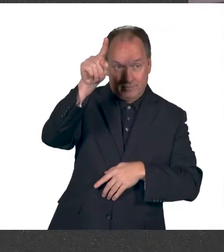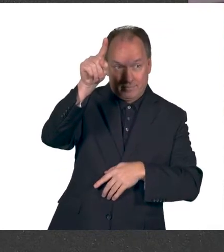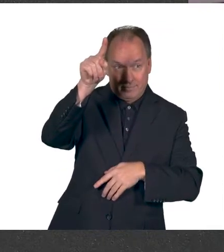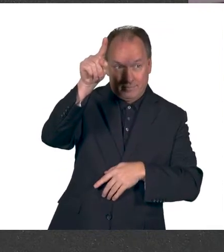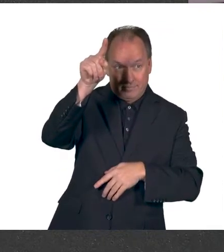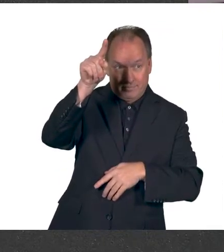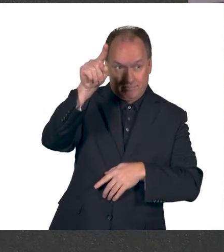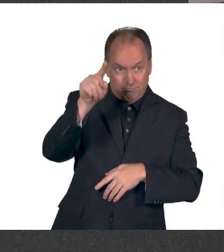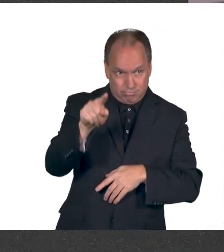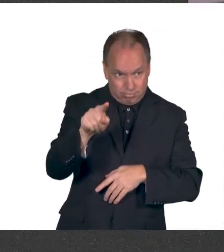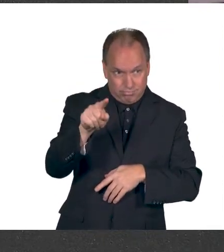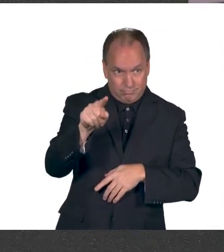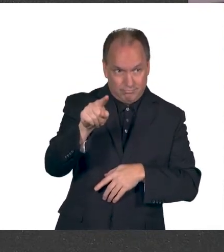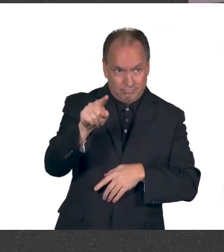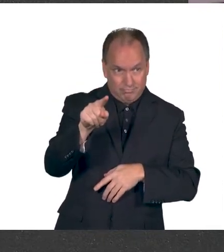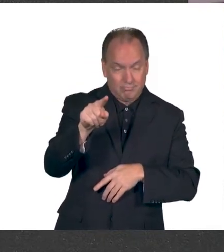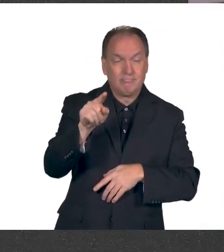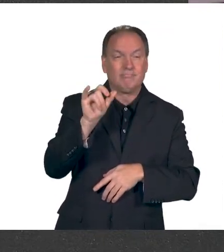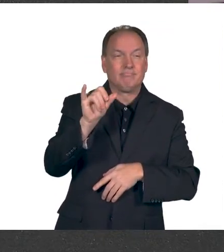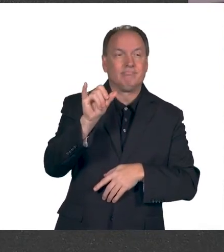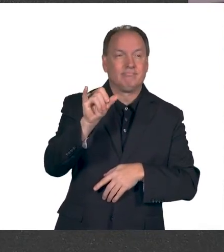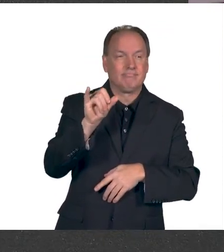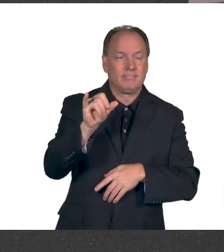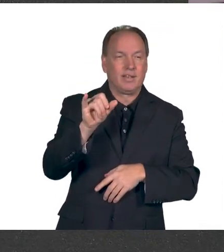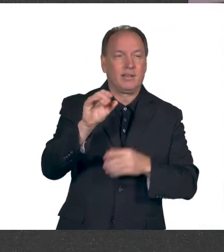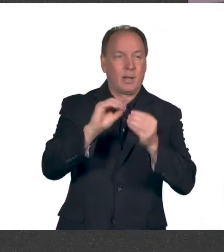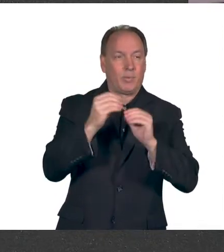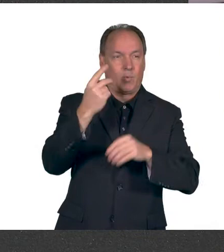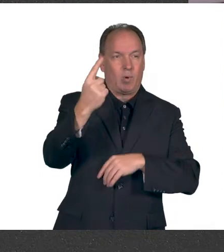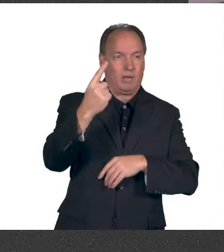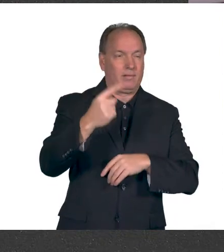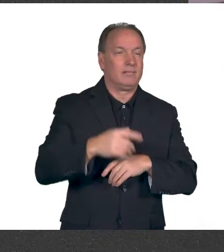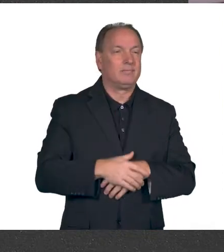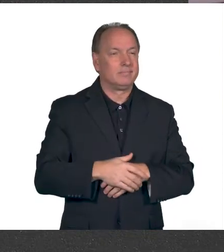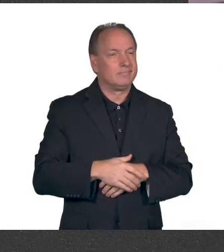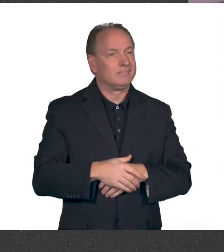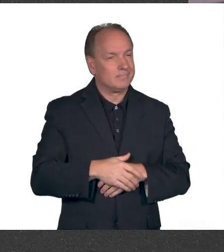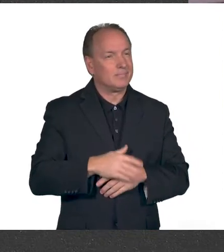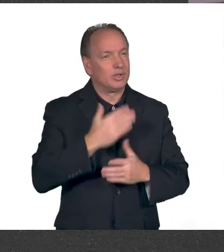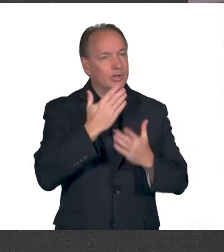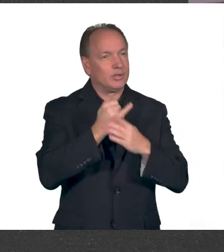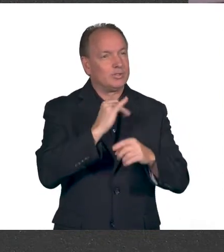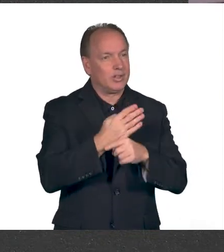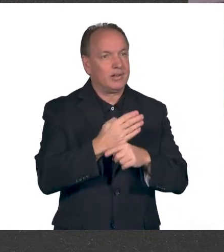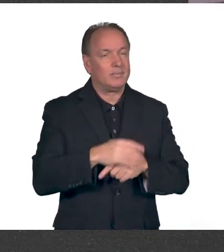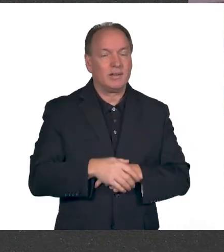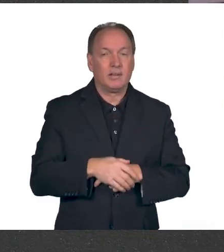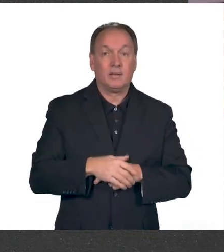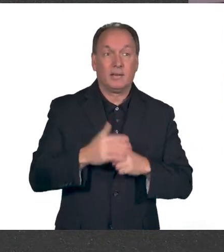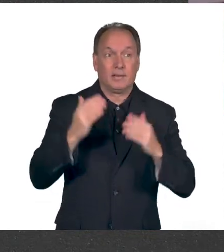Start at the tip top and pull it straight down, one, great job.